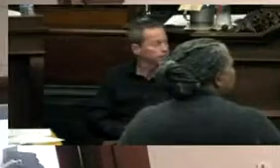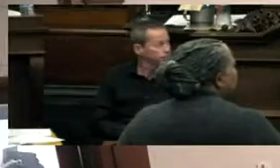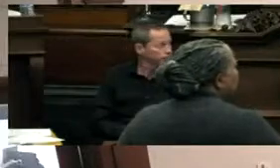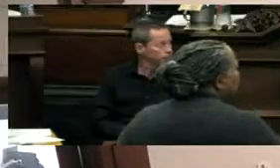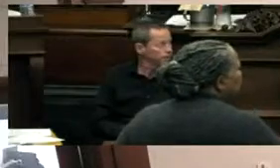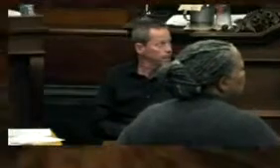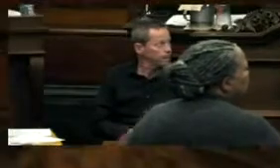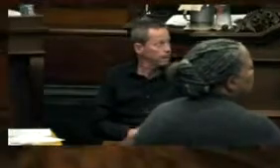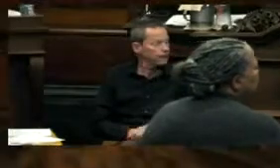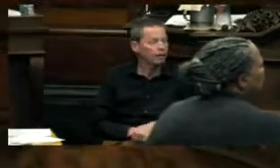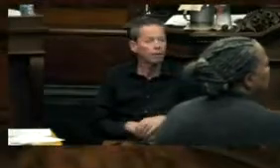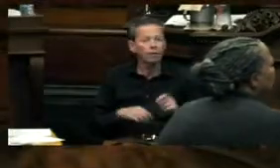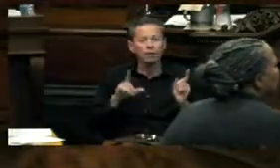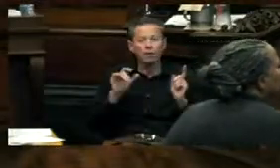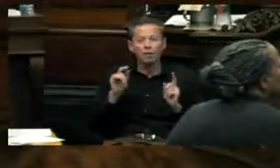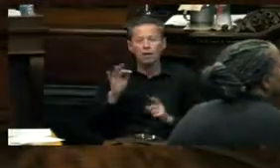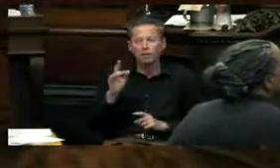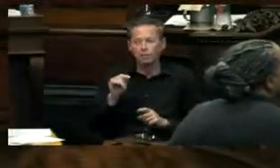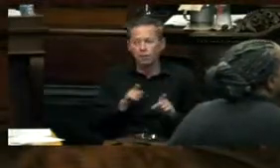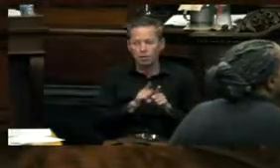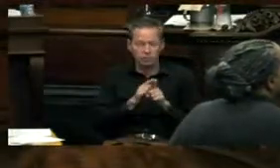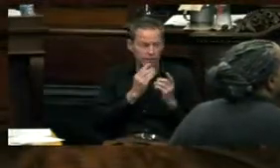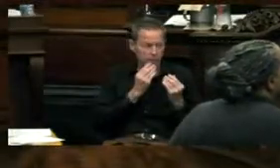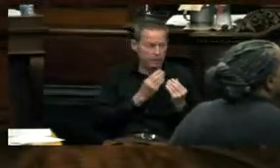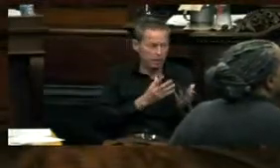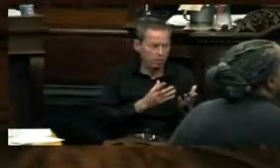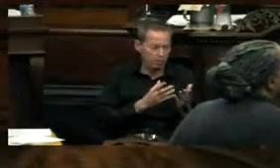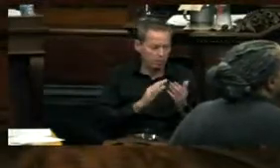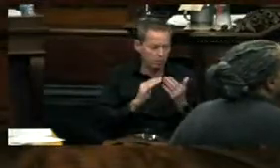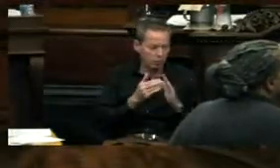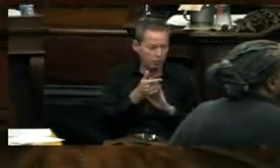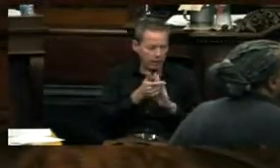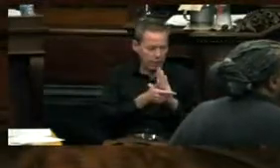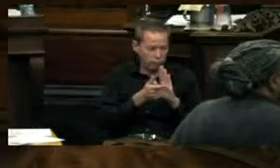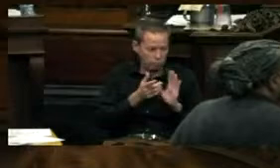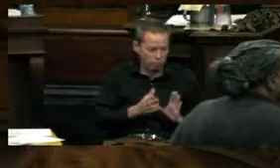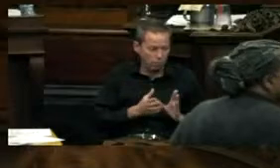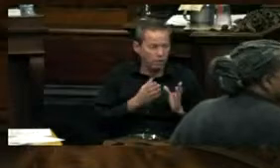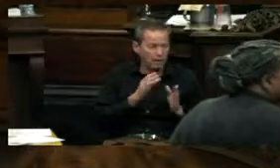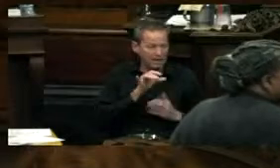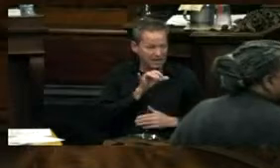defend that institution, which we're all interested in seeing.